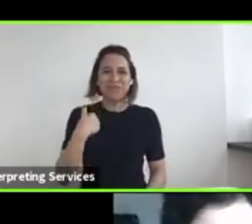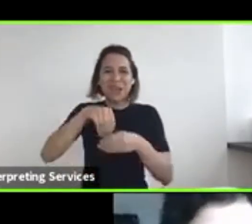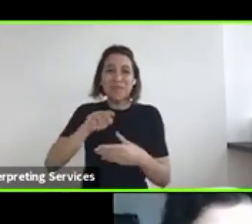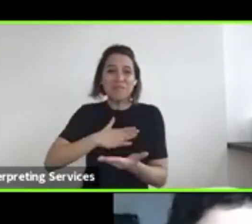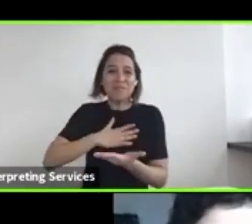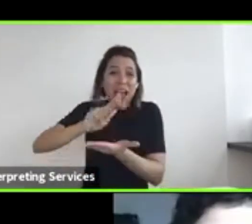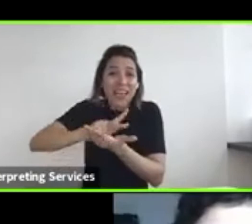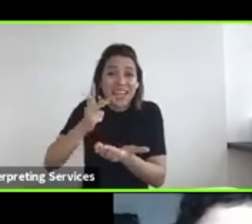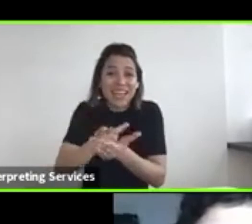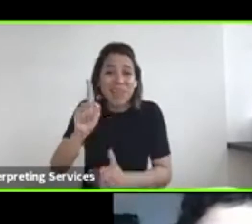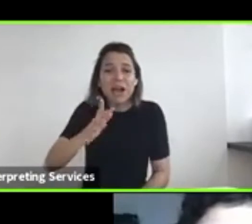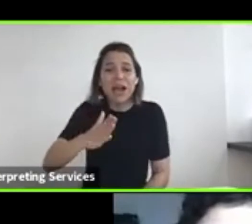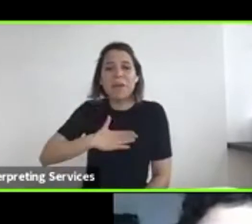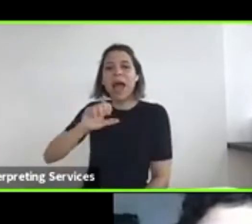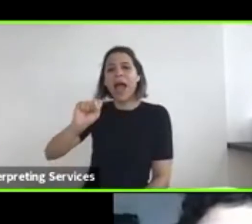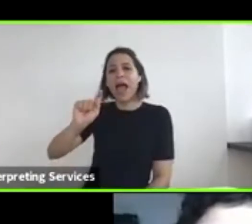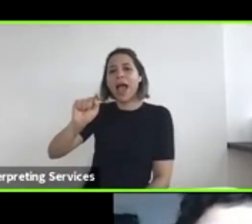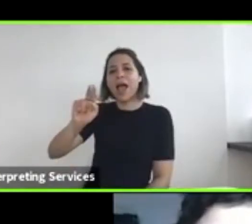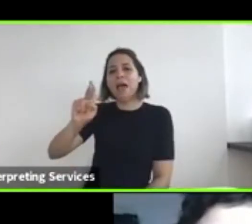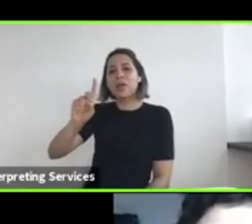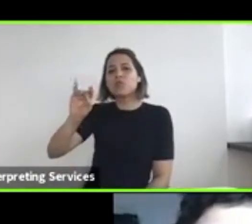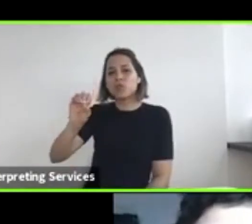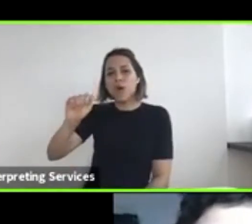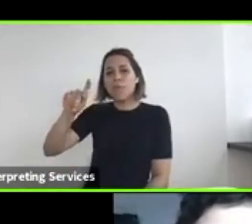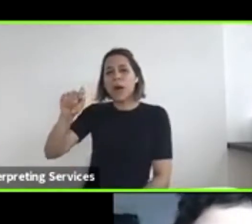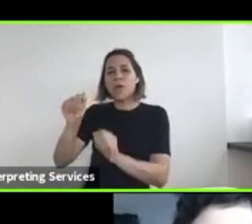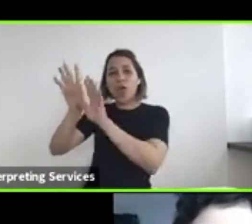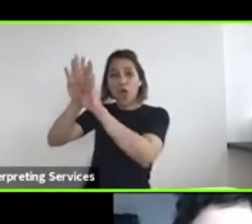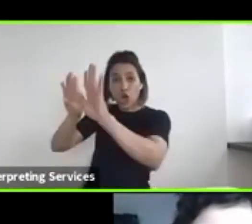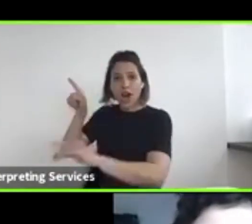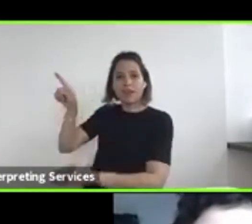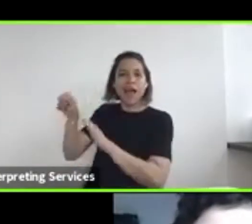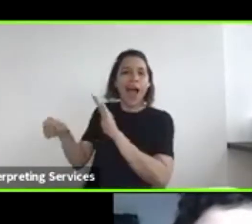IN MY STUDIO, WITH A CURTAIN THAT'S HIDING MY HUSBAND ON THE OTHER SIDE.